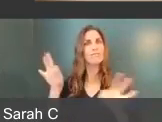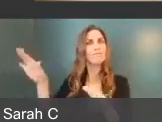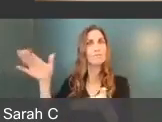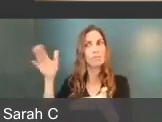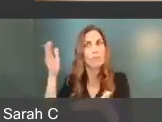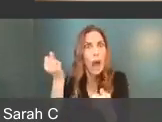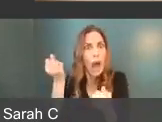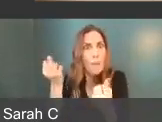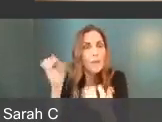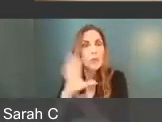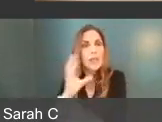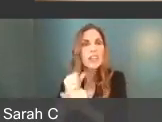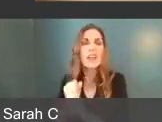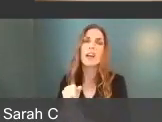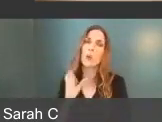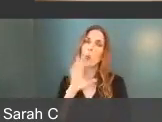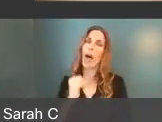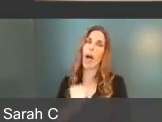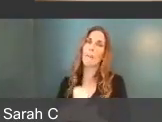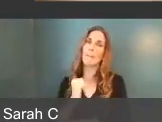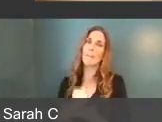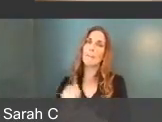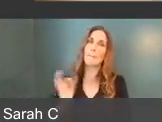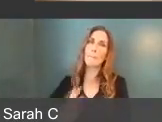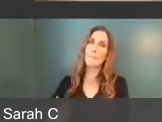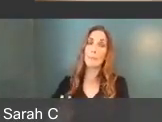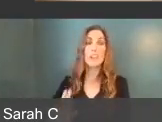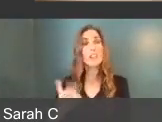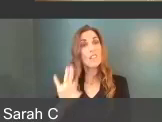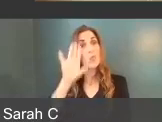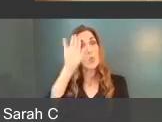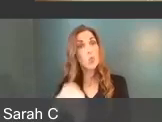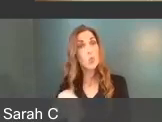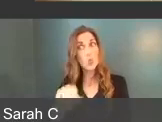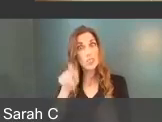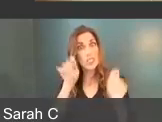we knew with certainty how much vaccine we were going to get next week, then we could release more